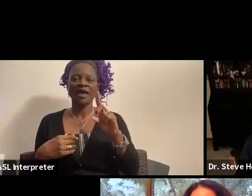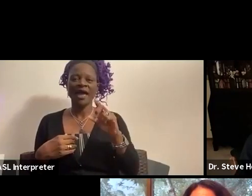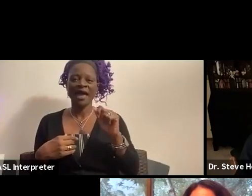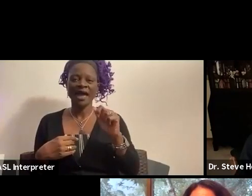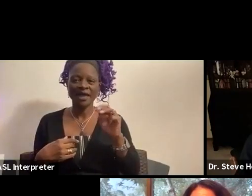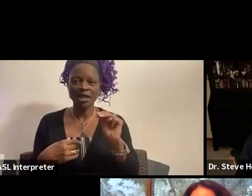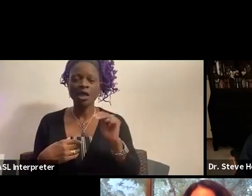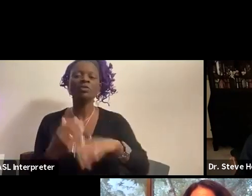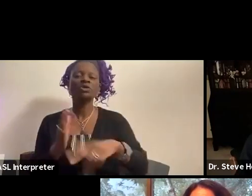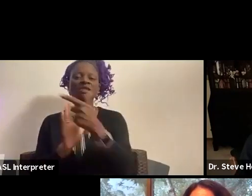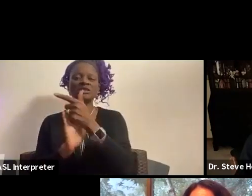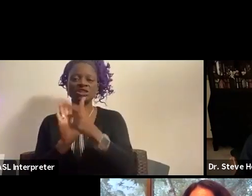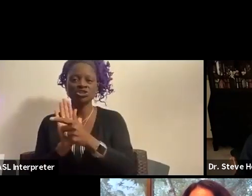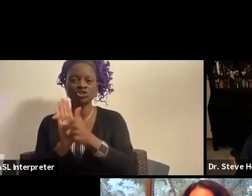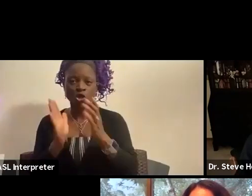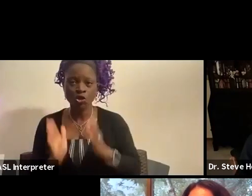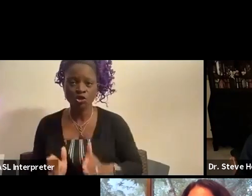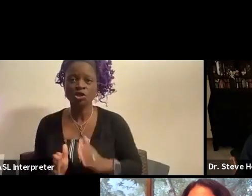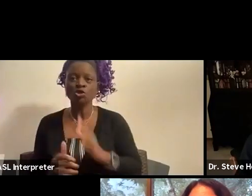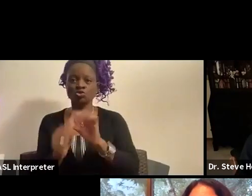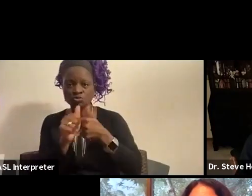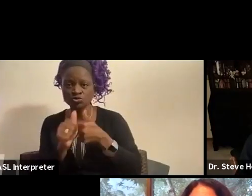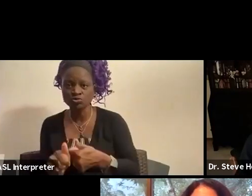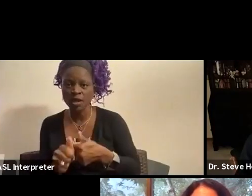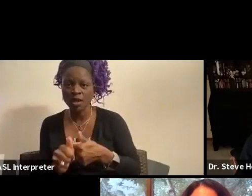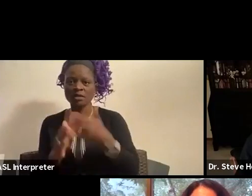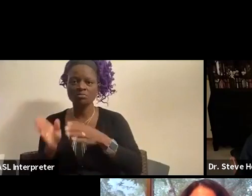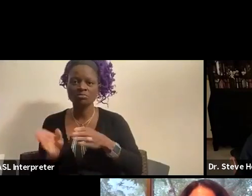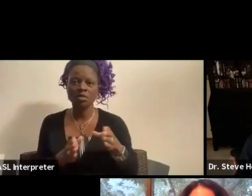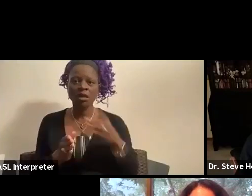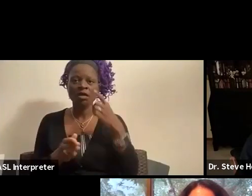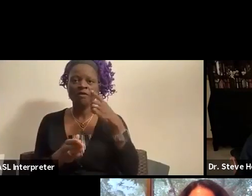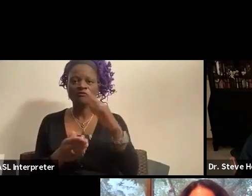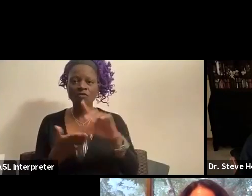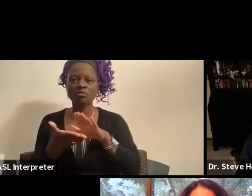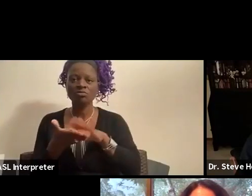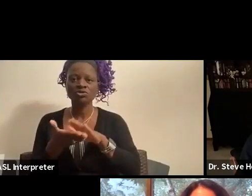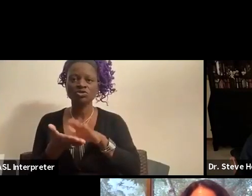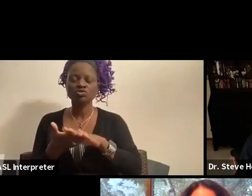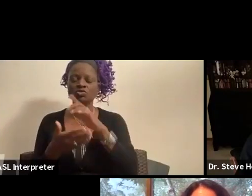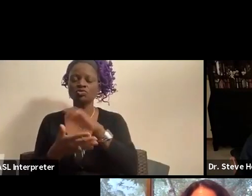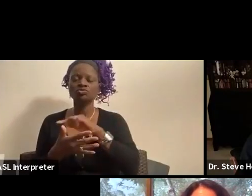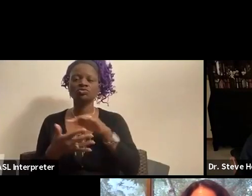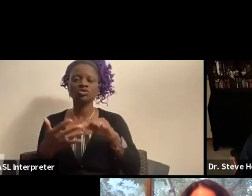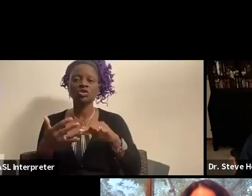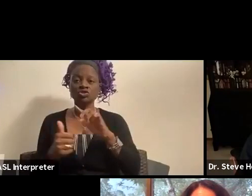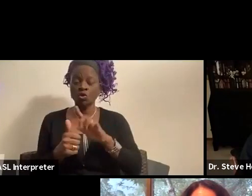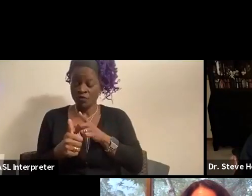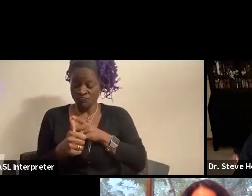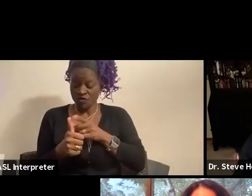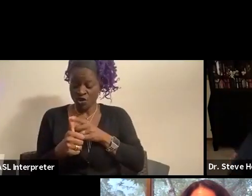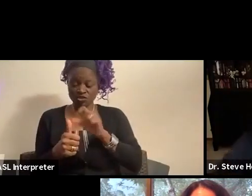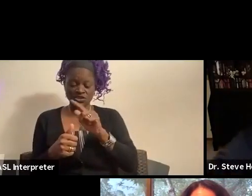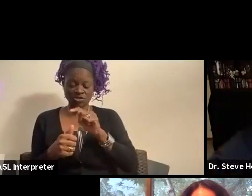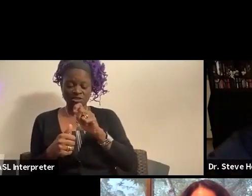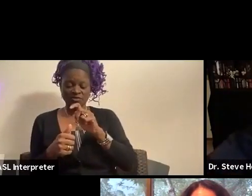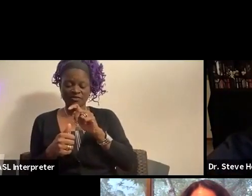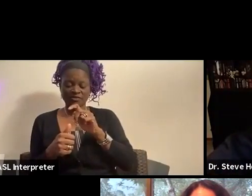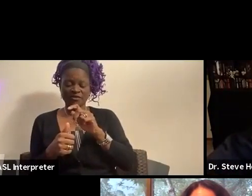County Council who has been tracking the state's plan for schools very closely. So, first of all, Steve and Jeff, thank you so much for joining us tonight.